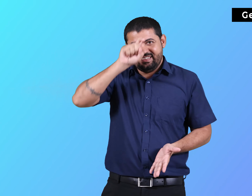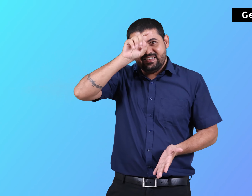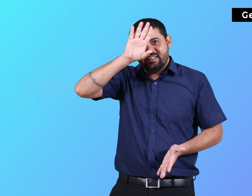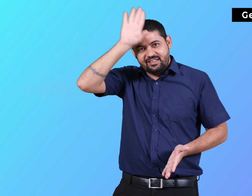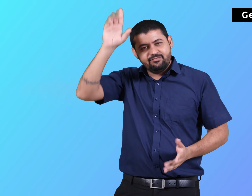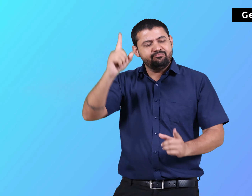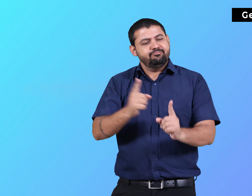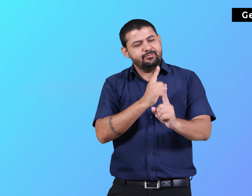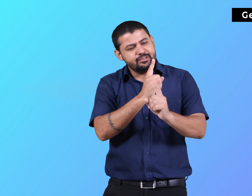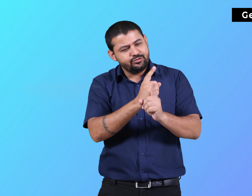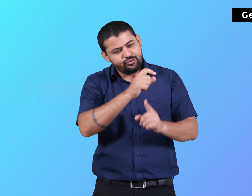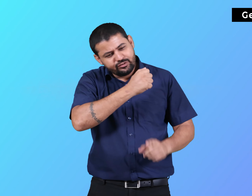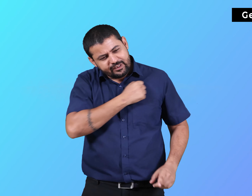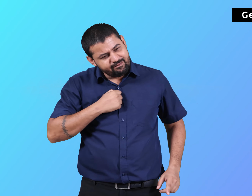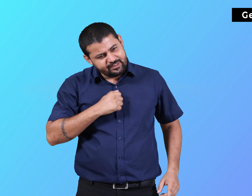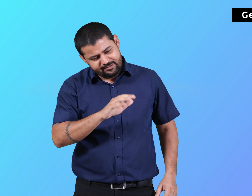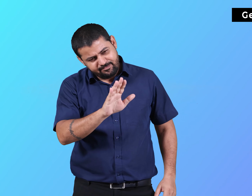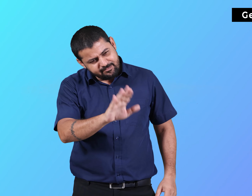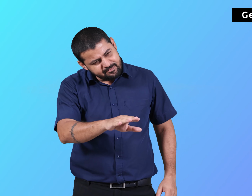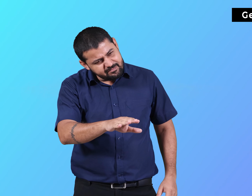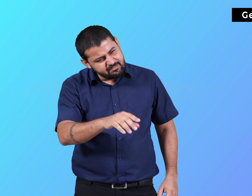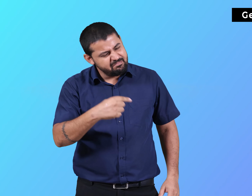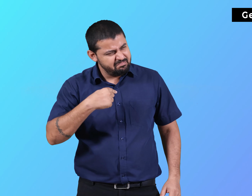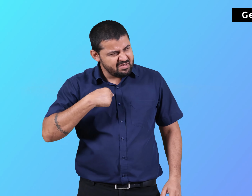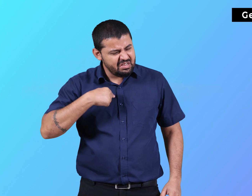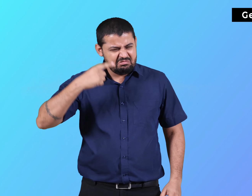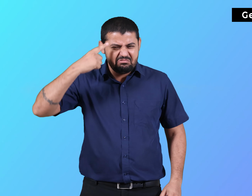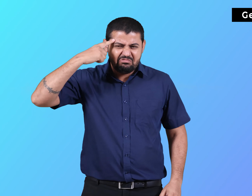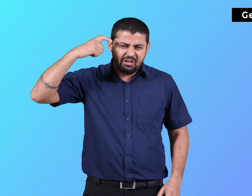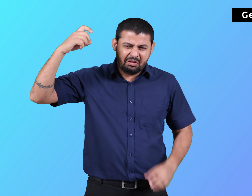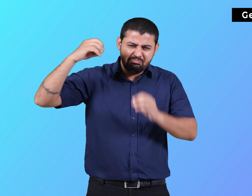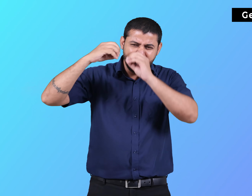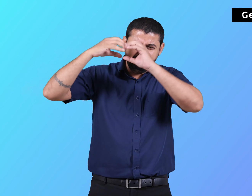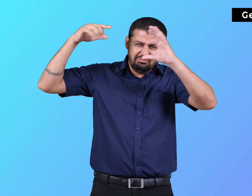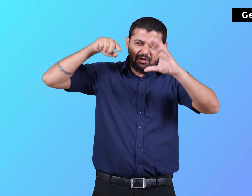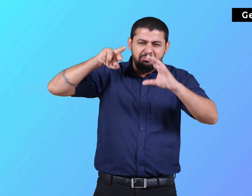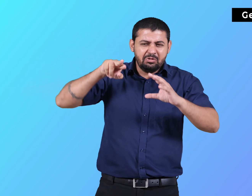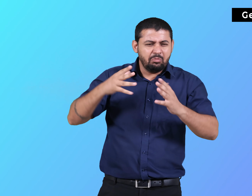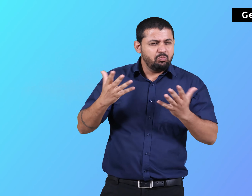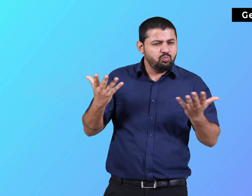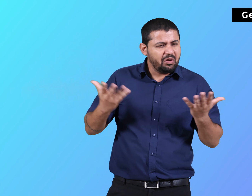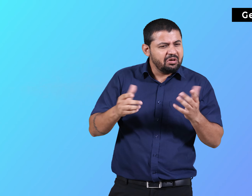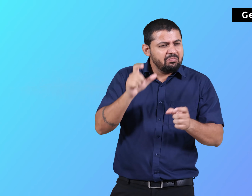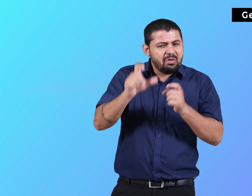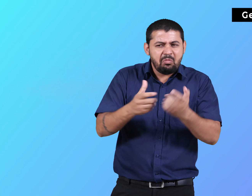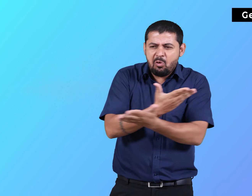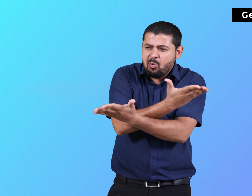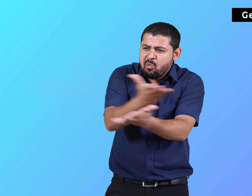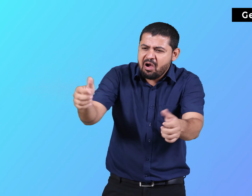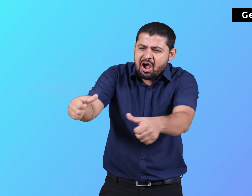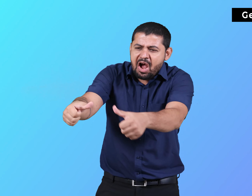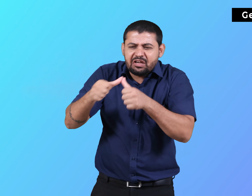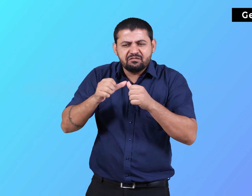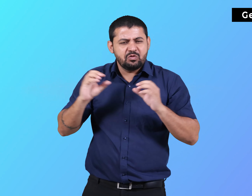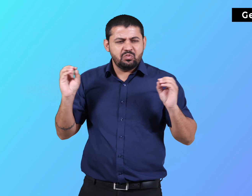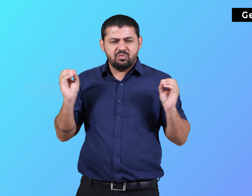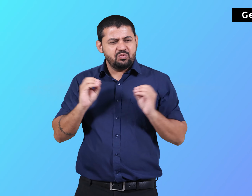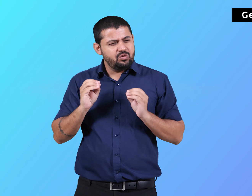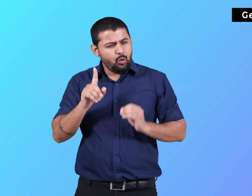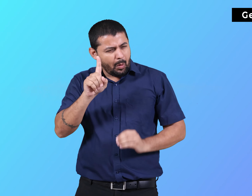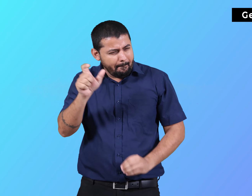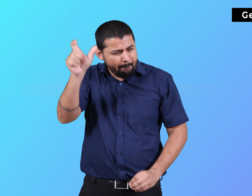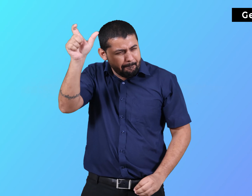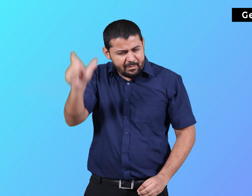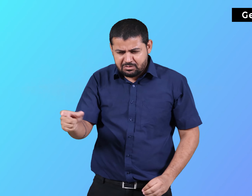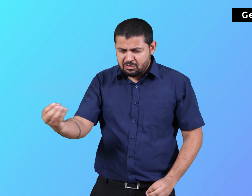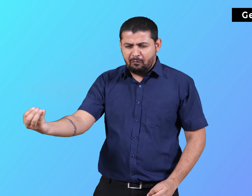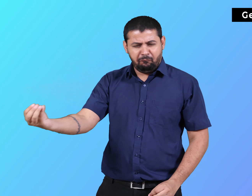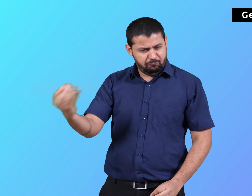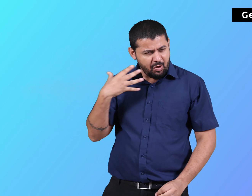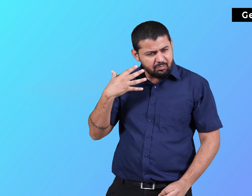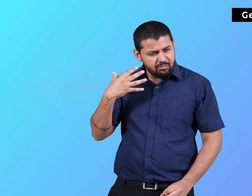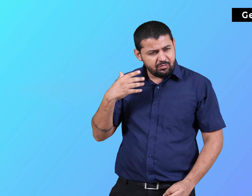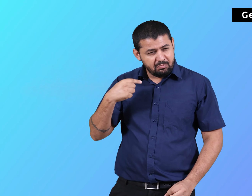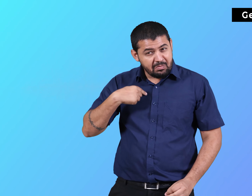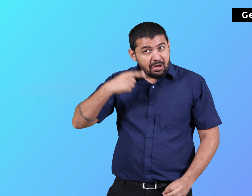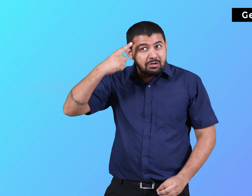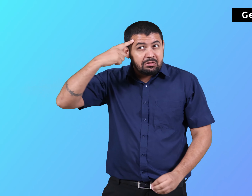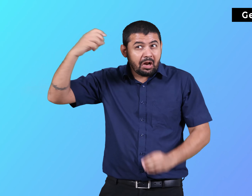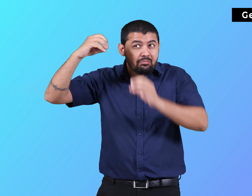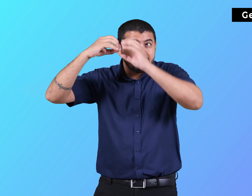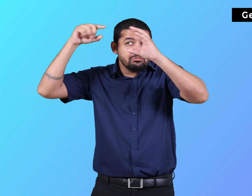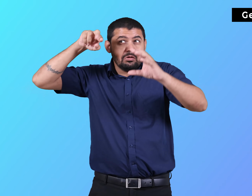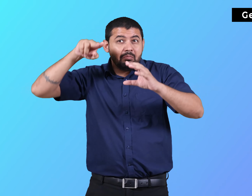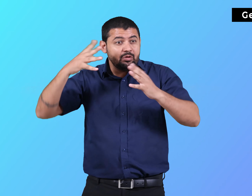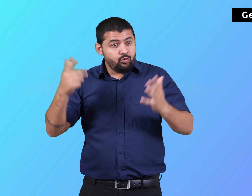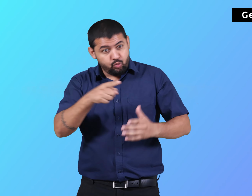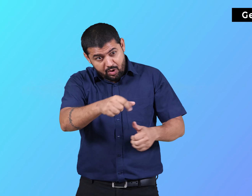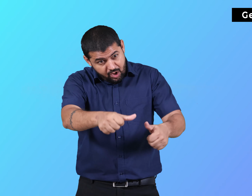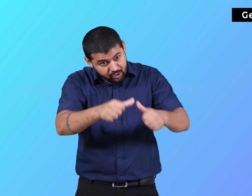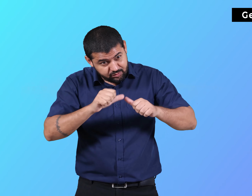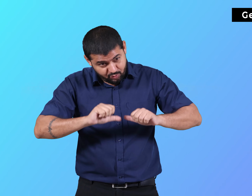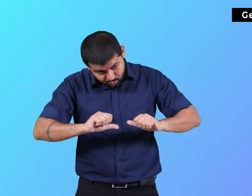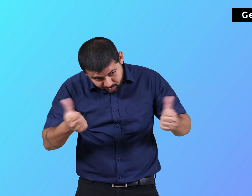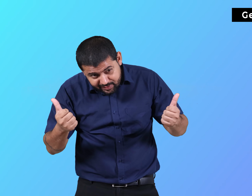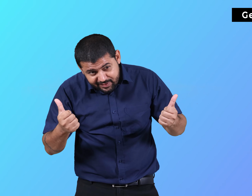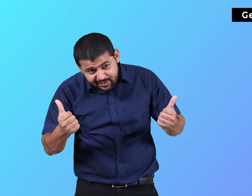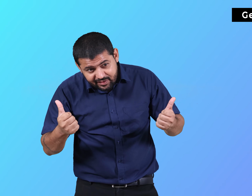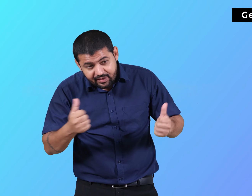Pharaoh said to Joseph, “I had a dream, and no one can tell me what it means. I have heard that you can explain the meaning of a dream.”